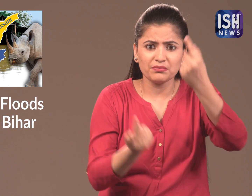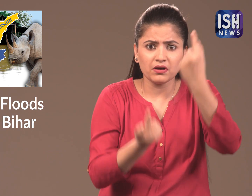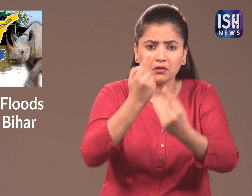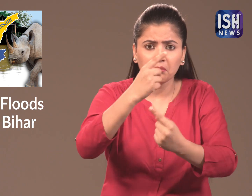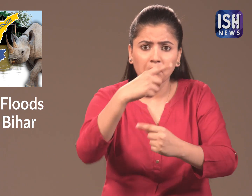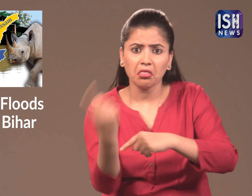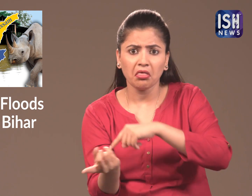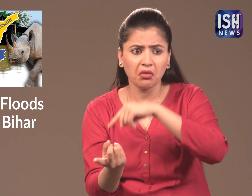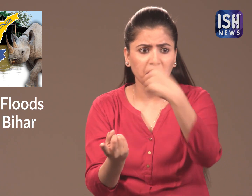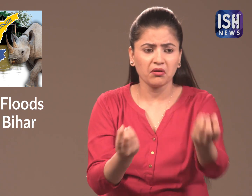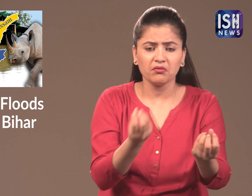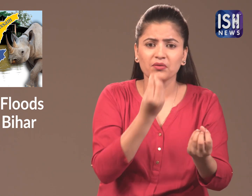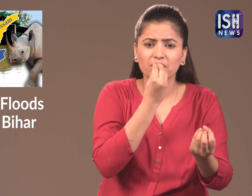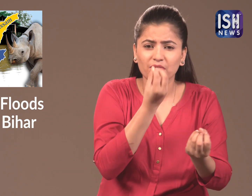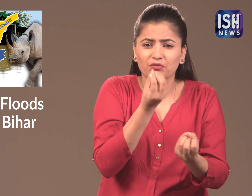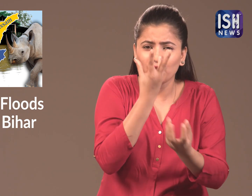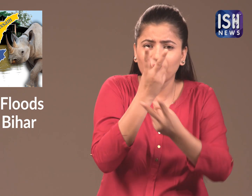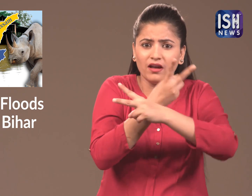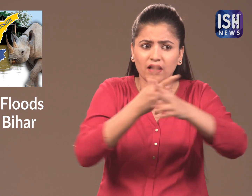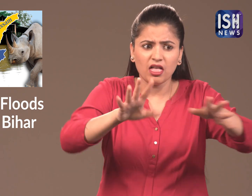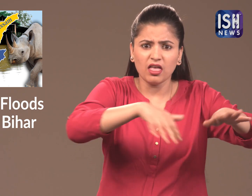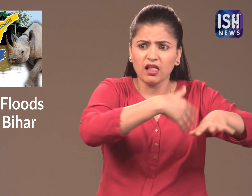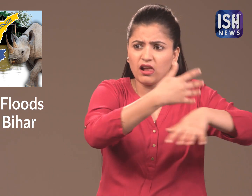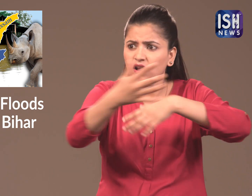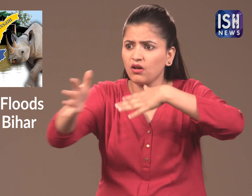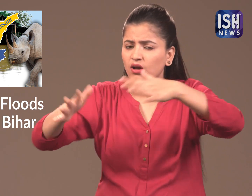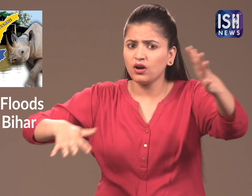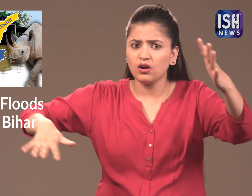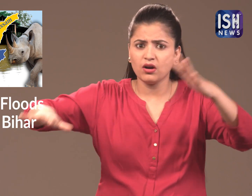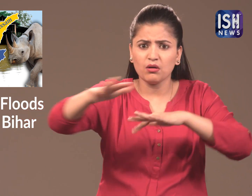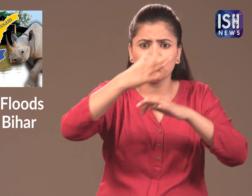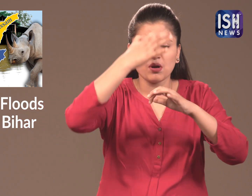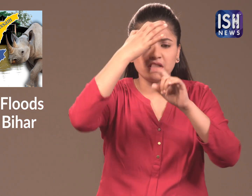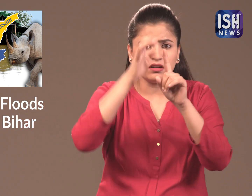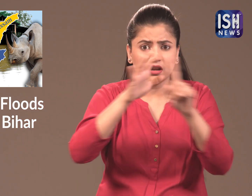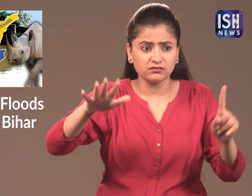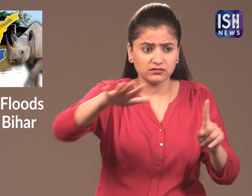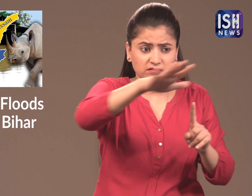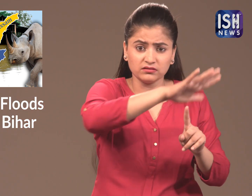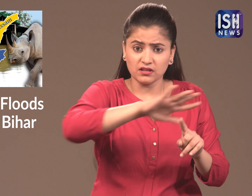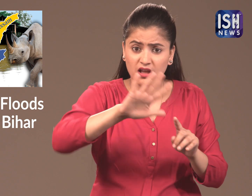The crops have been destroyed as well.